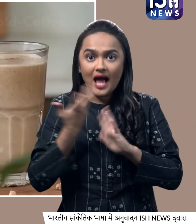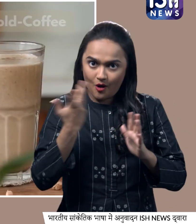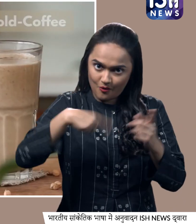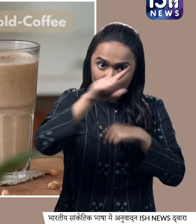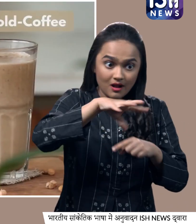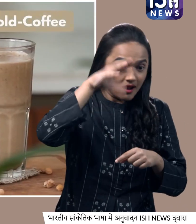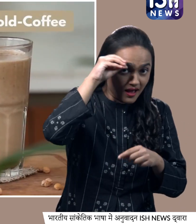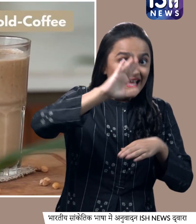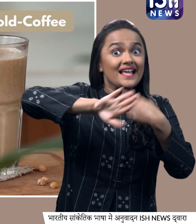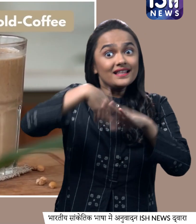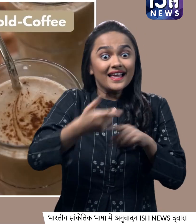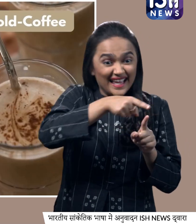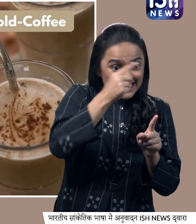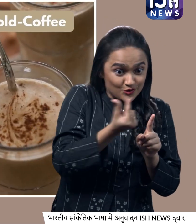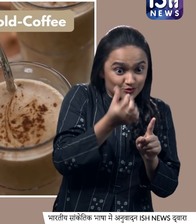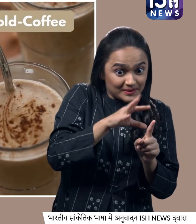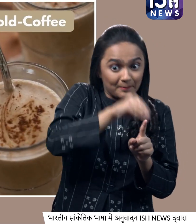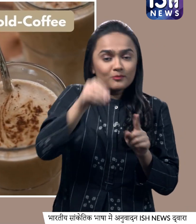and then we're going to prepare our cold coffee